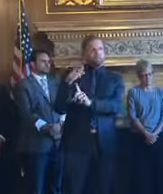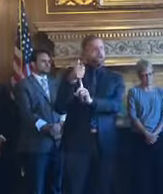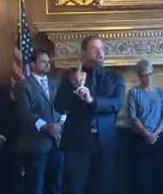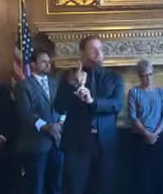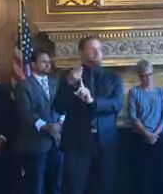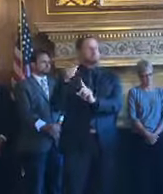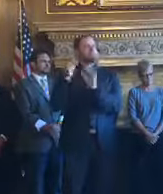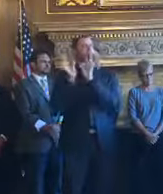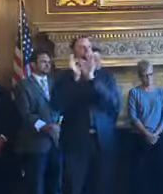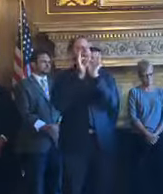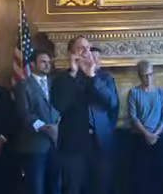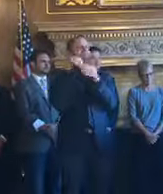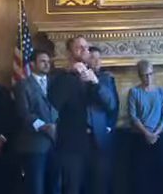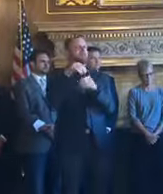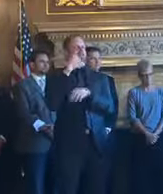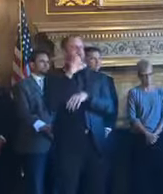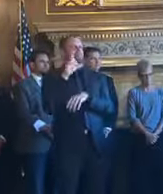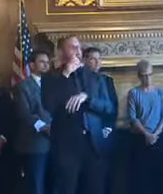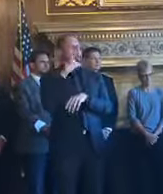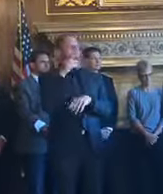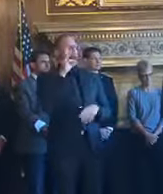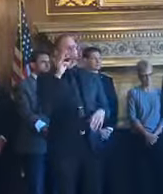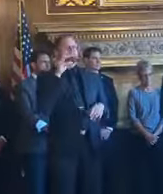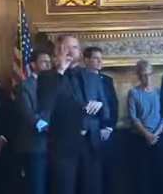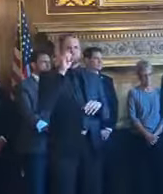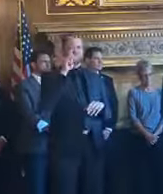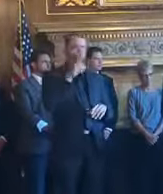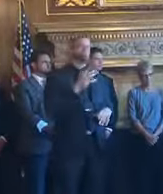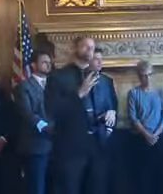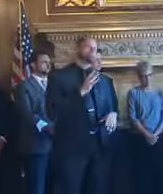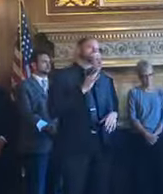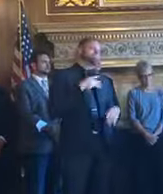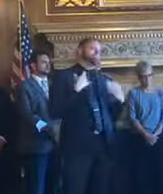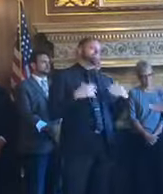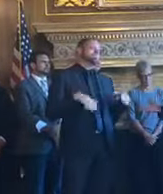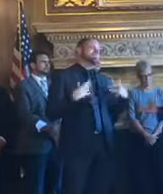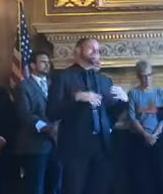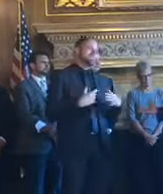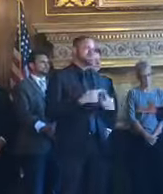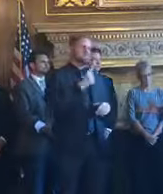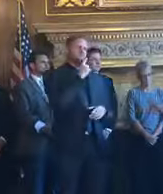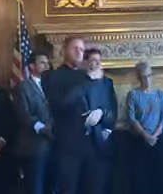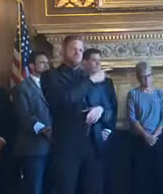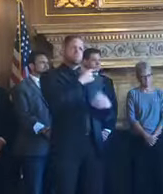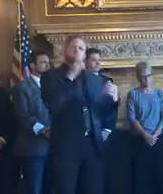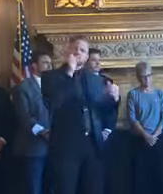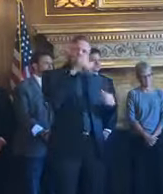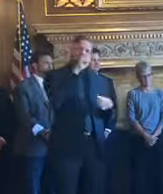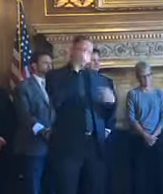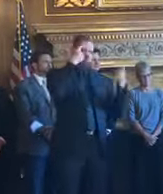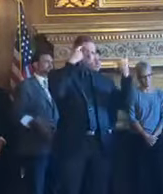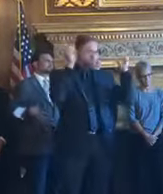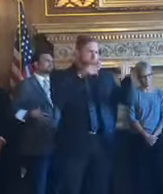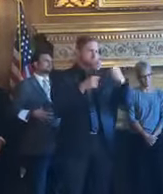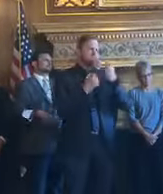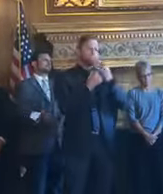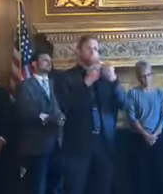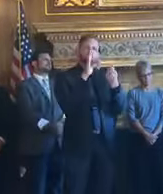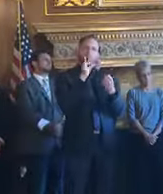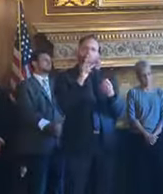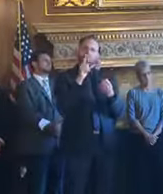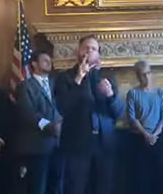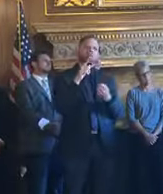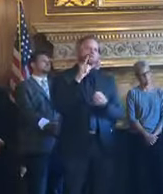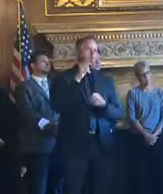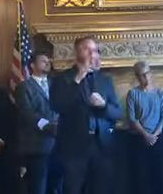Representative Brostoff and the rest of the representatives here are very strong in order